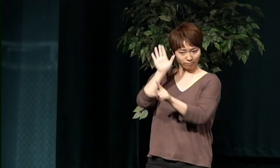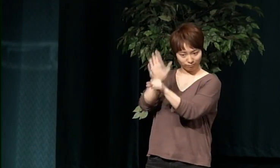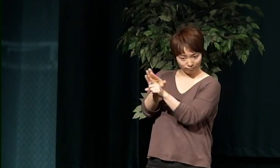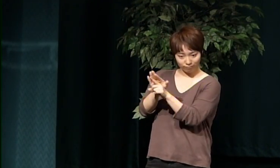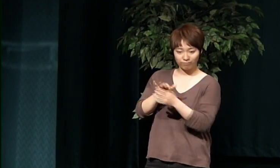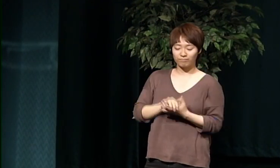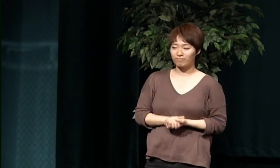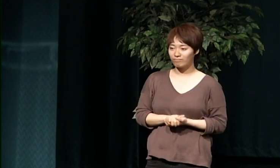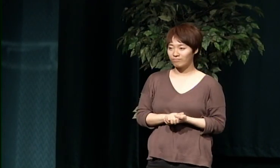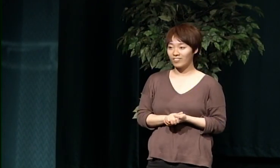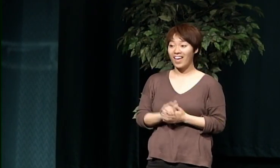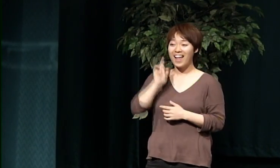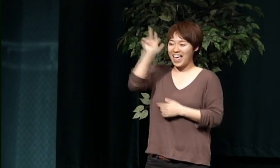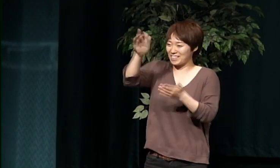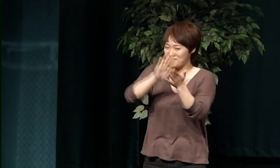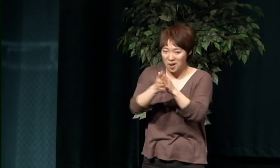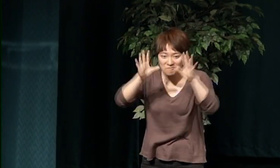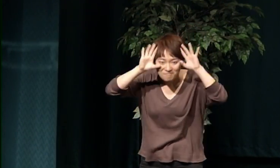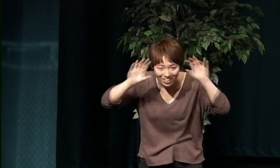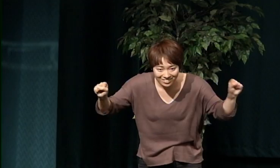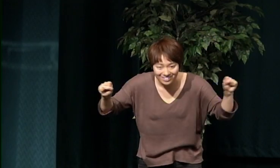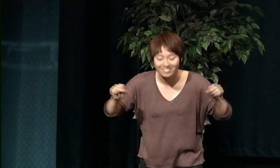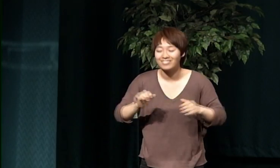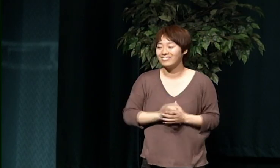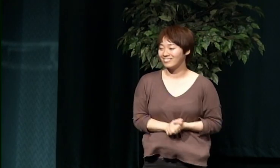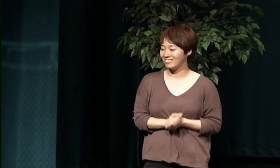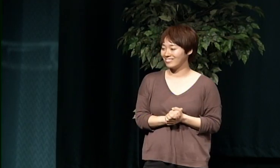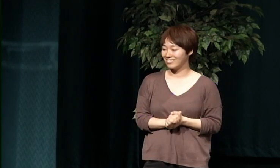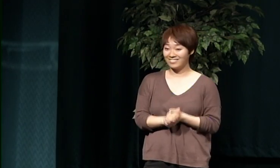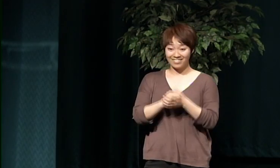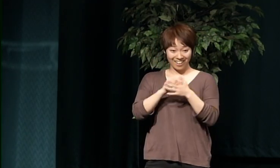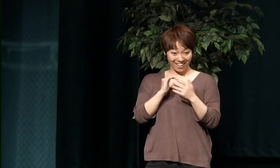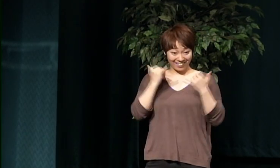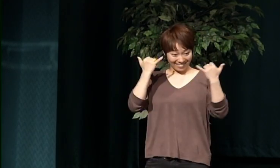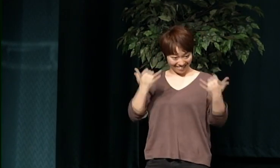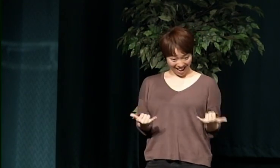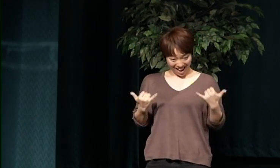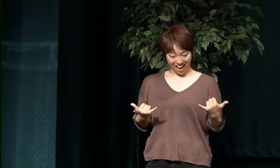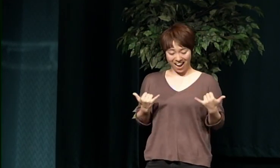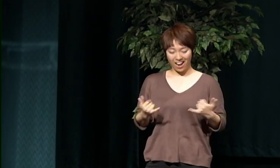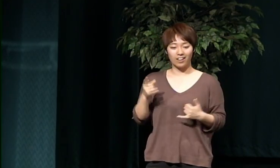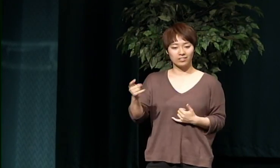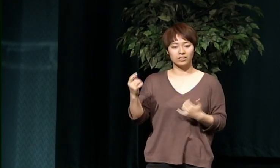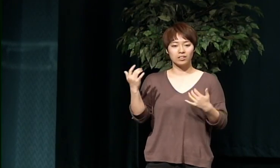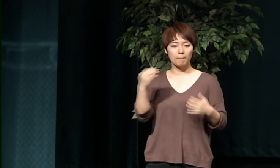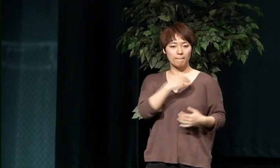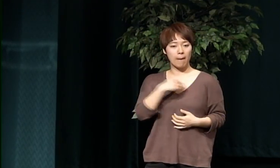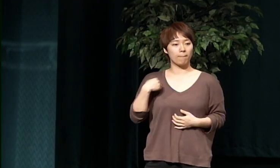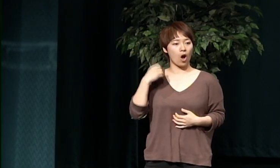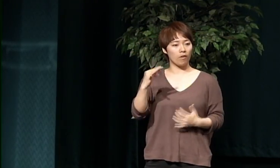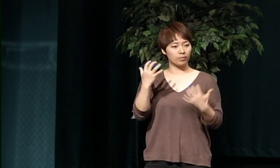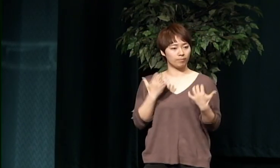of the South Africa Deaf Federation and later became the president of that organization.